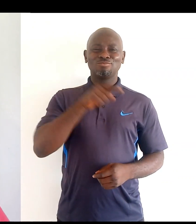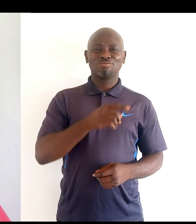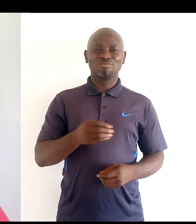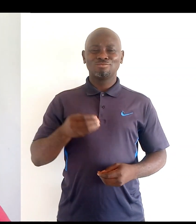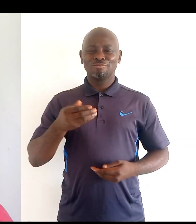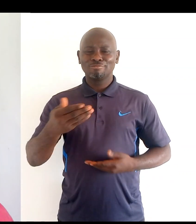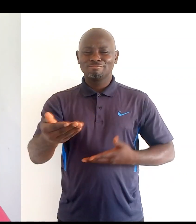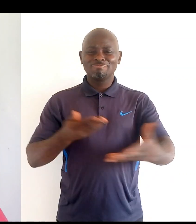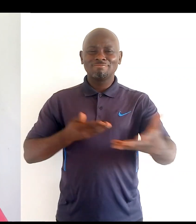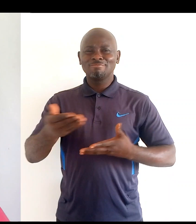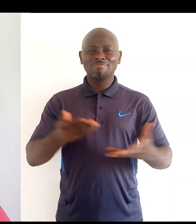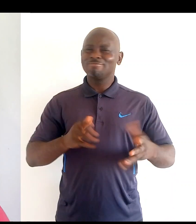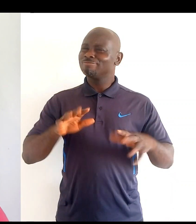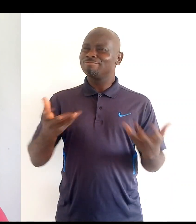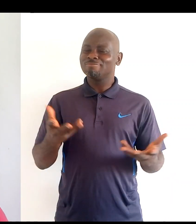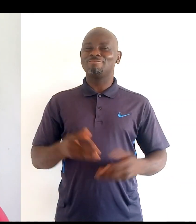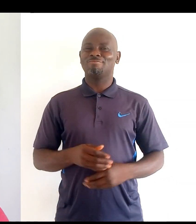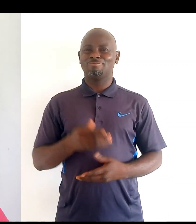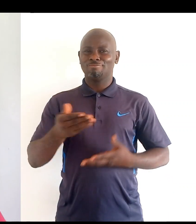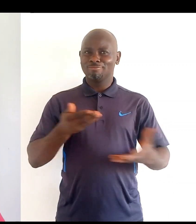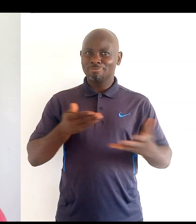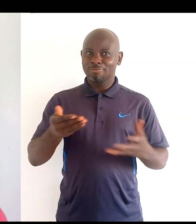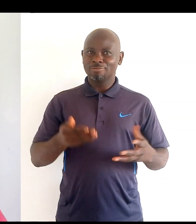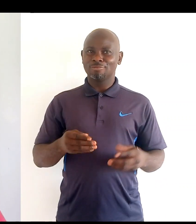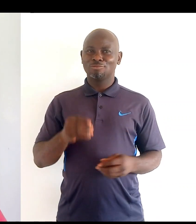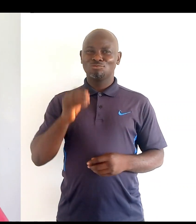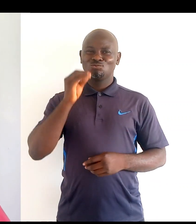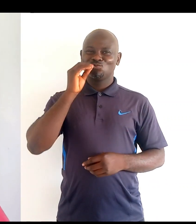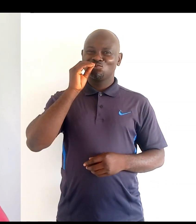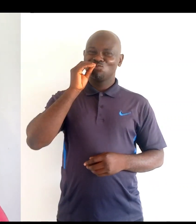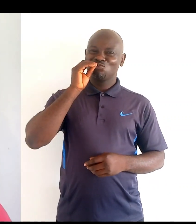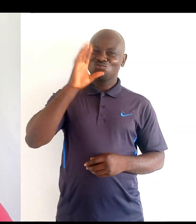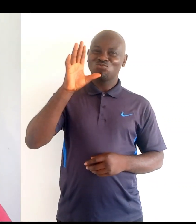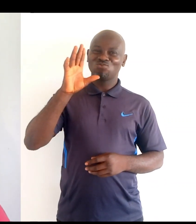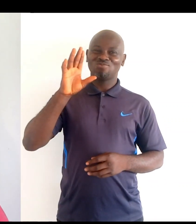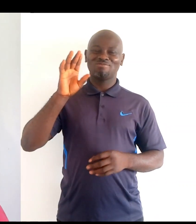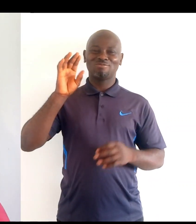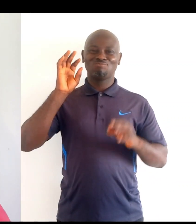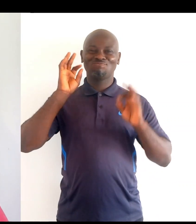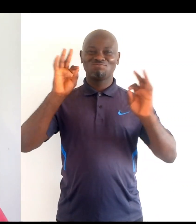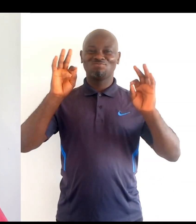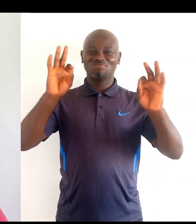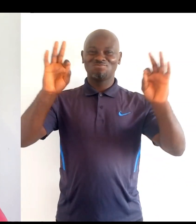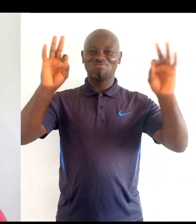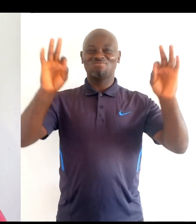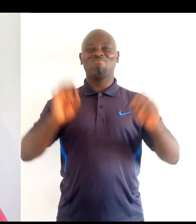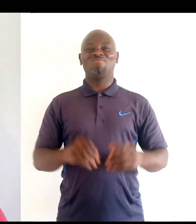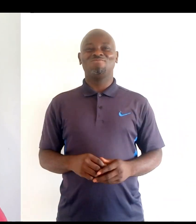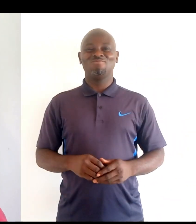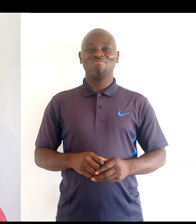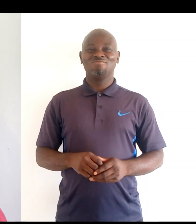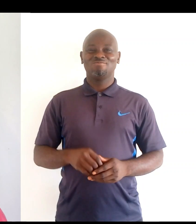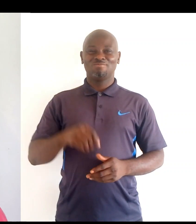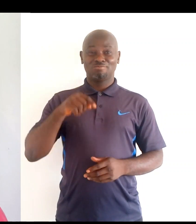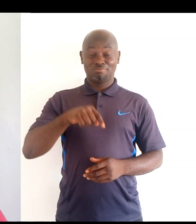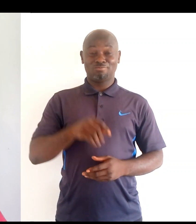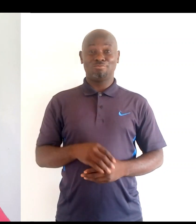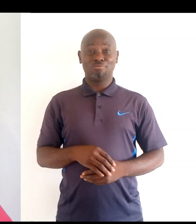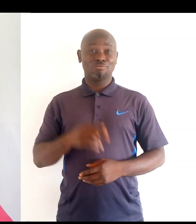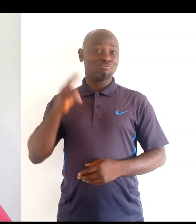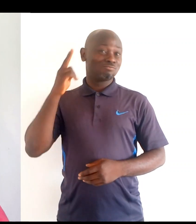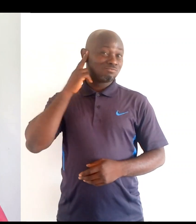2000 languages used across Africa, and as multilingualism has its advantages for the